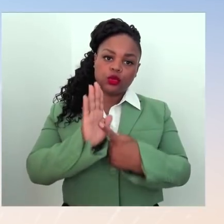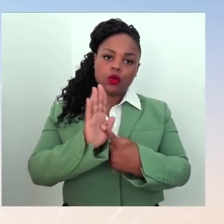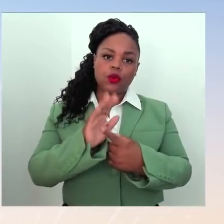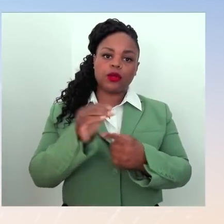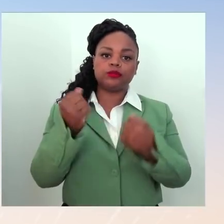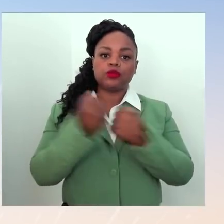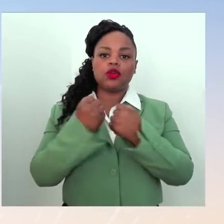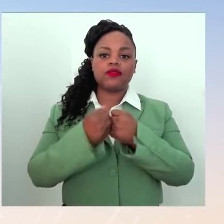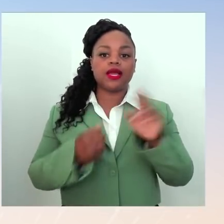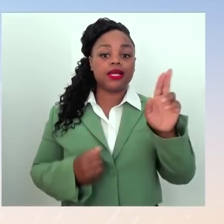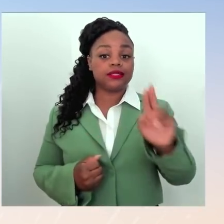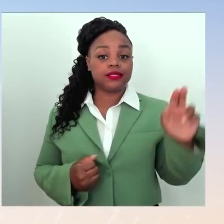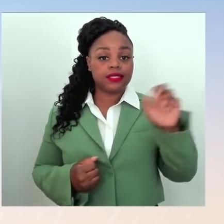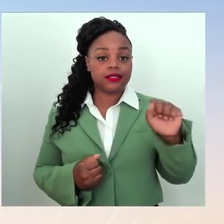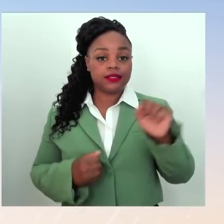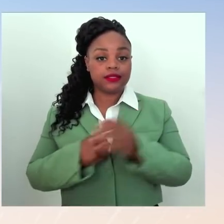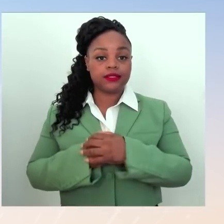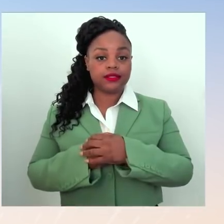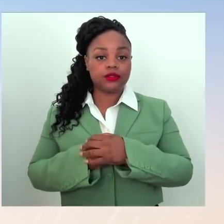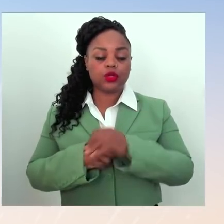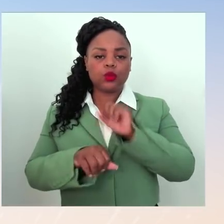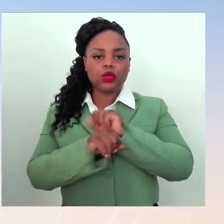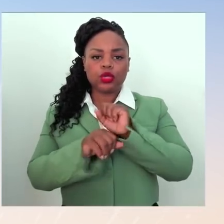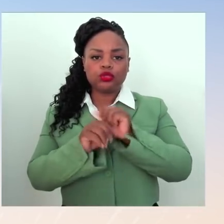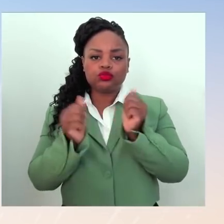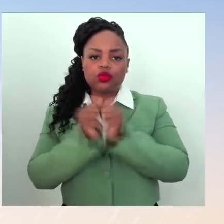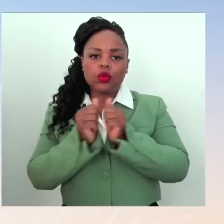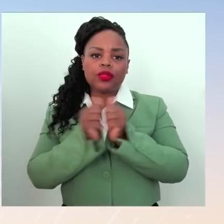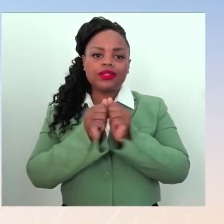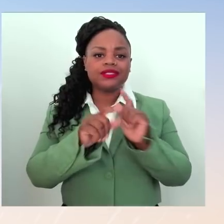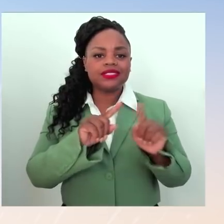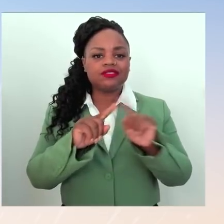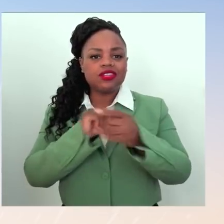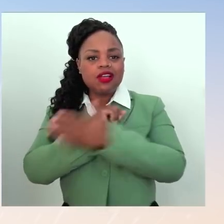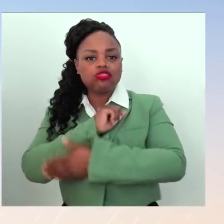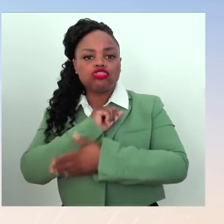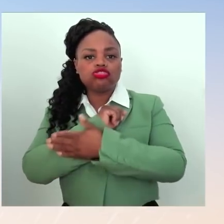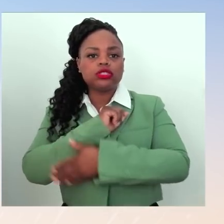whether that is on refugees. And a number of these countries, including the ones she'll be visiting,